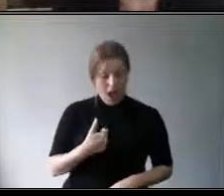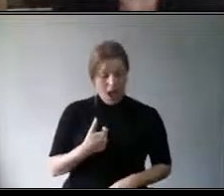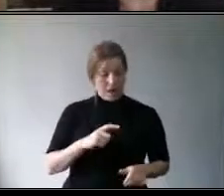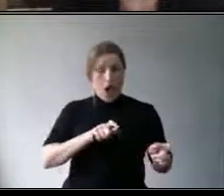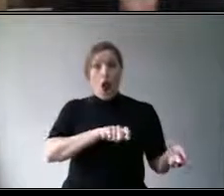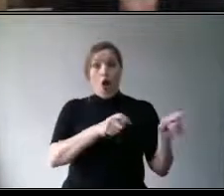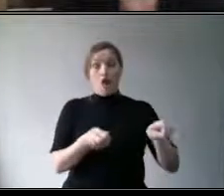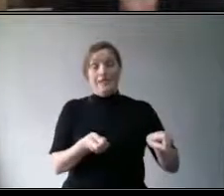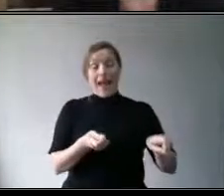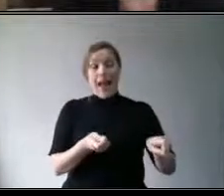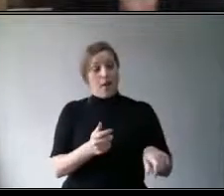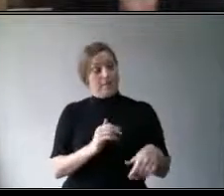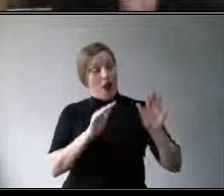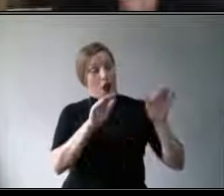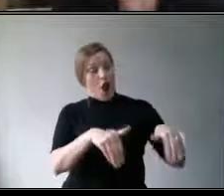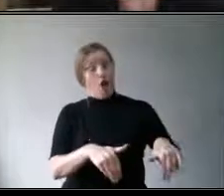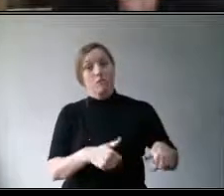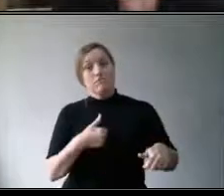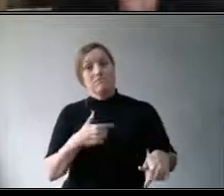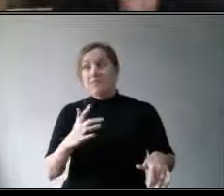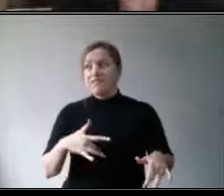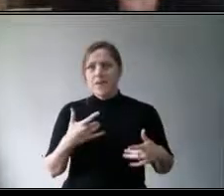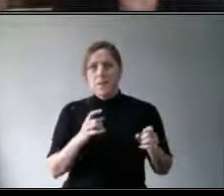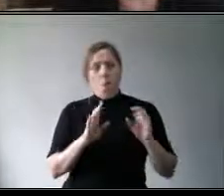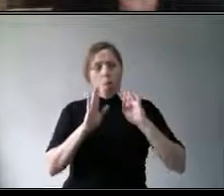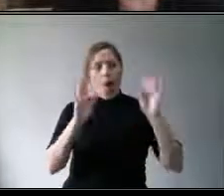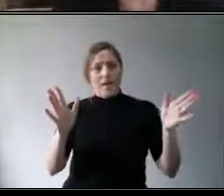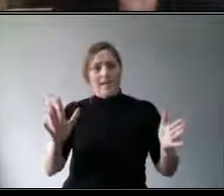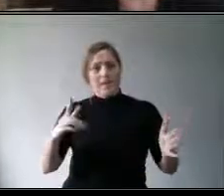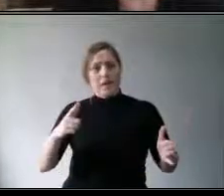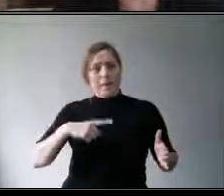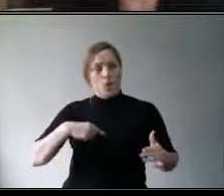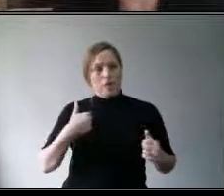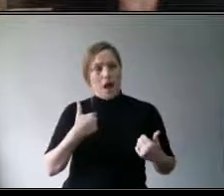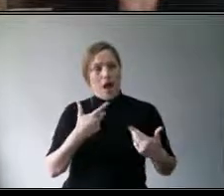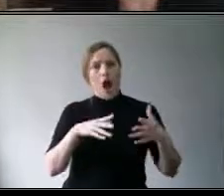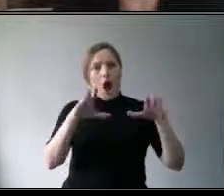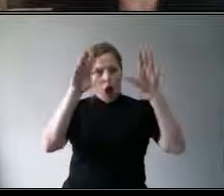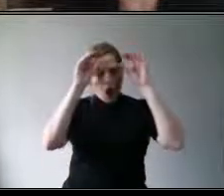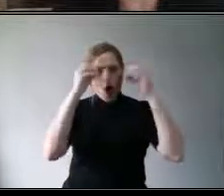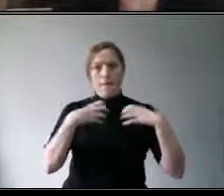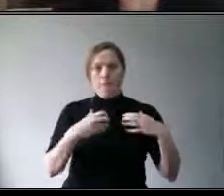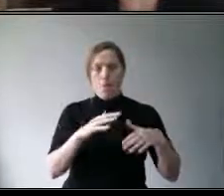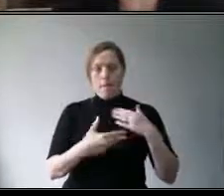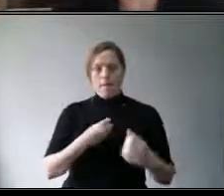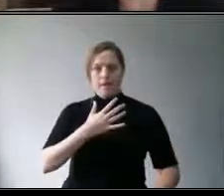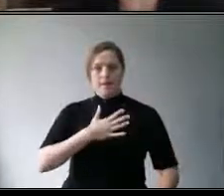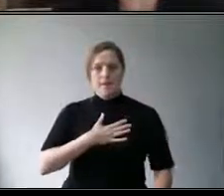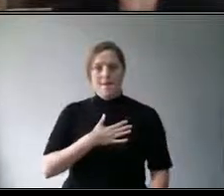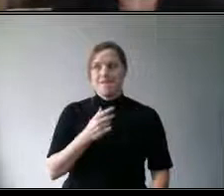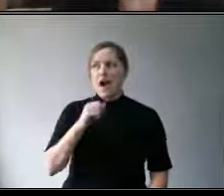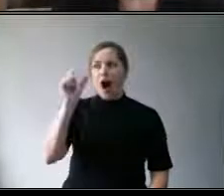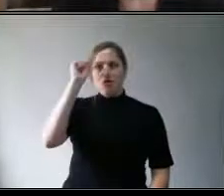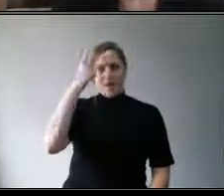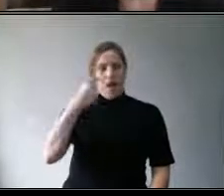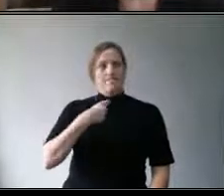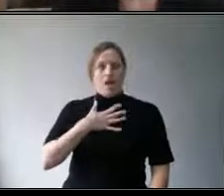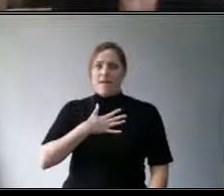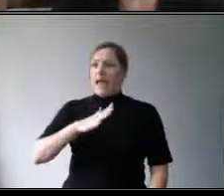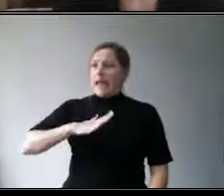always pushed through like um i probably need to rest more often than most people or um sometimes